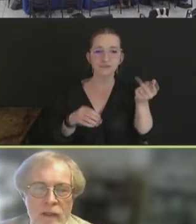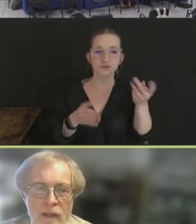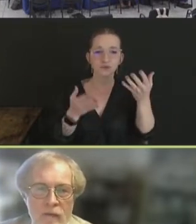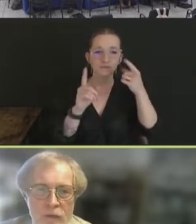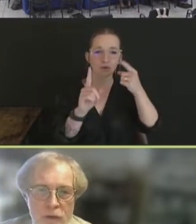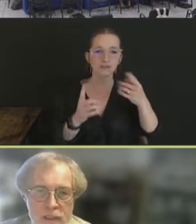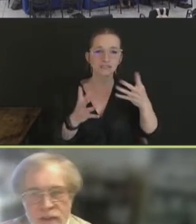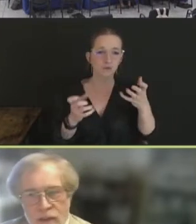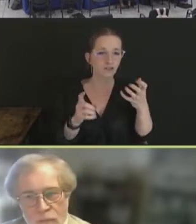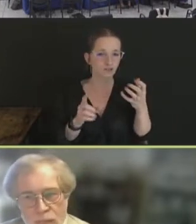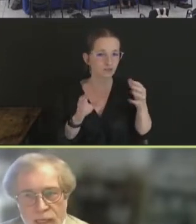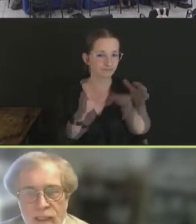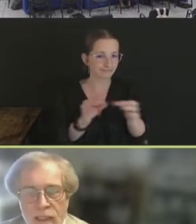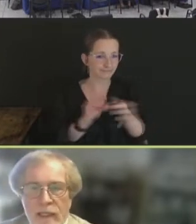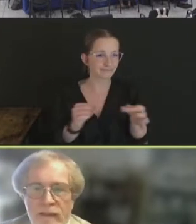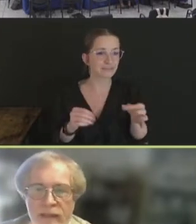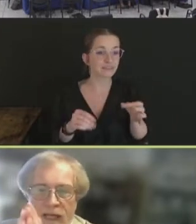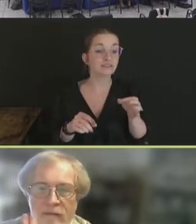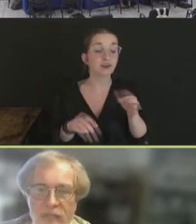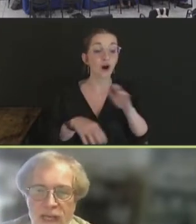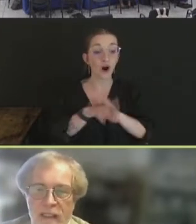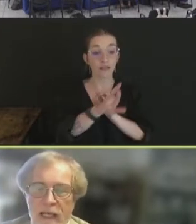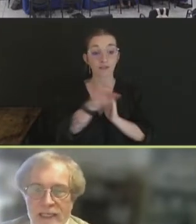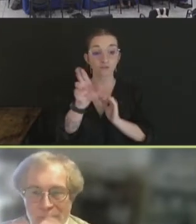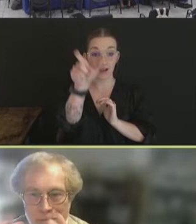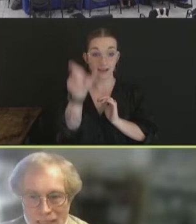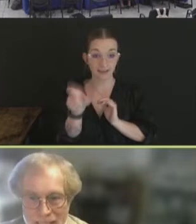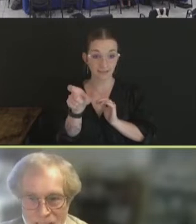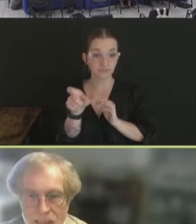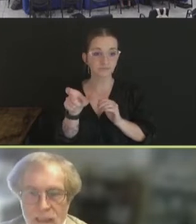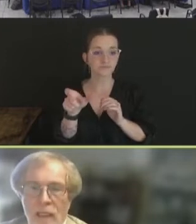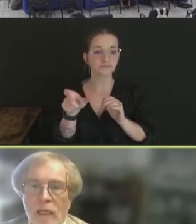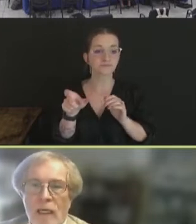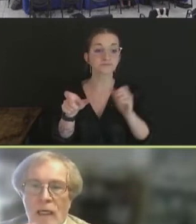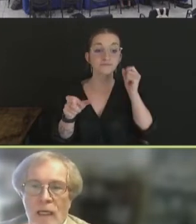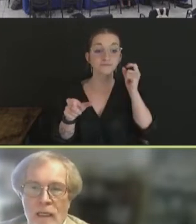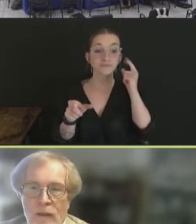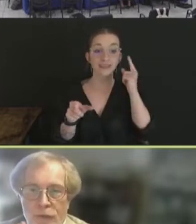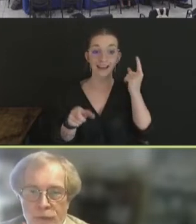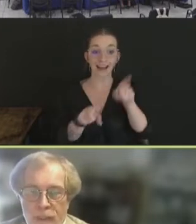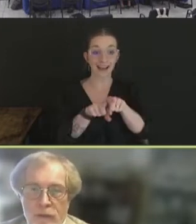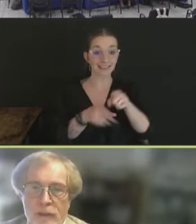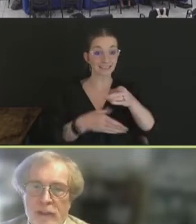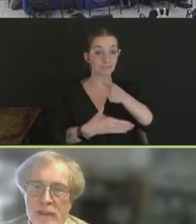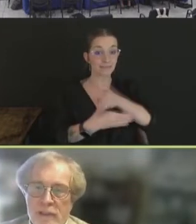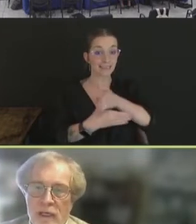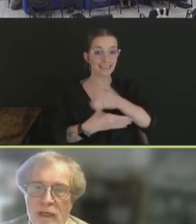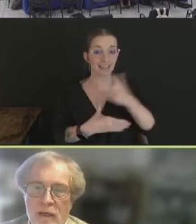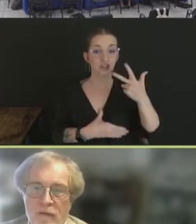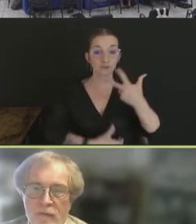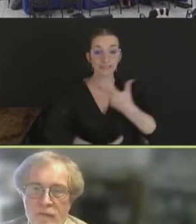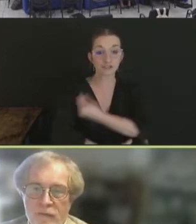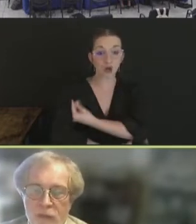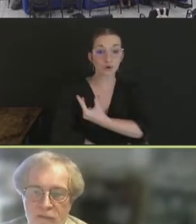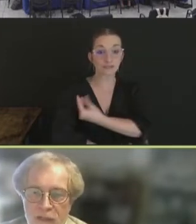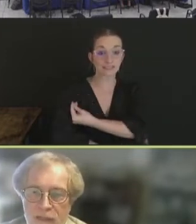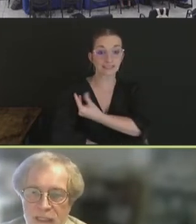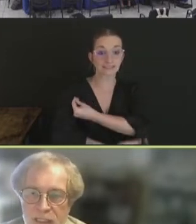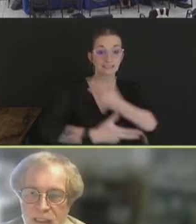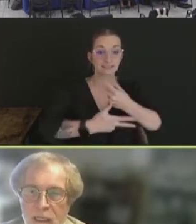The first is on the right, that in fact, as a median, three doses of Trivalent vaccine